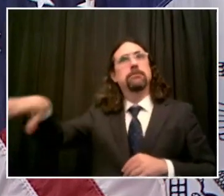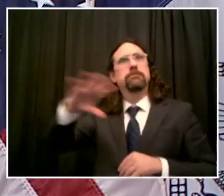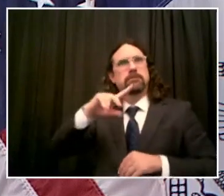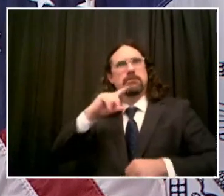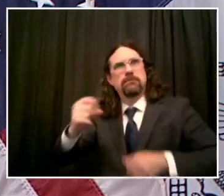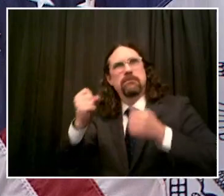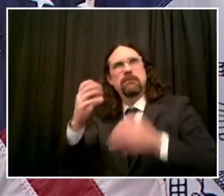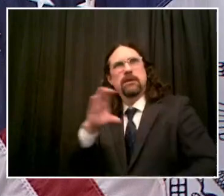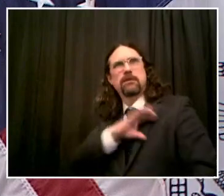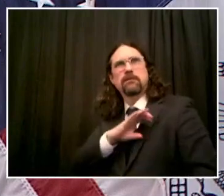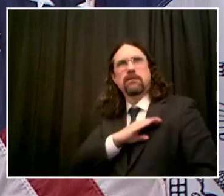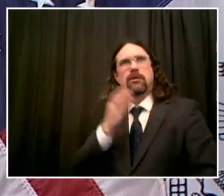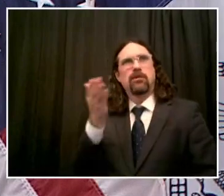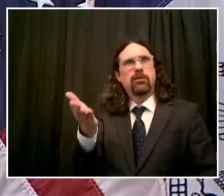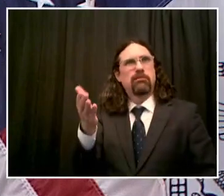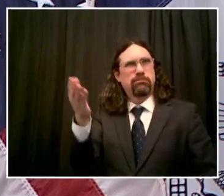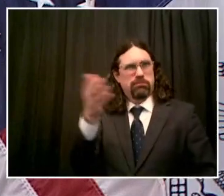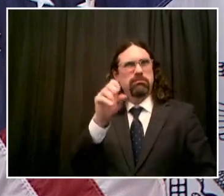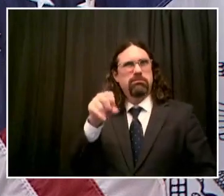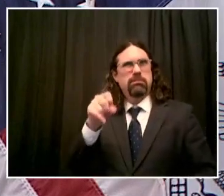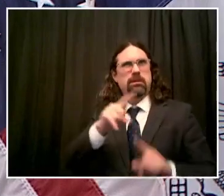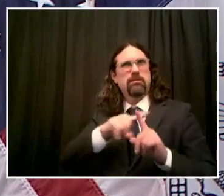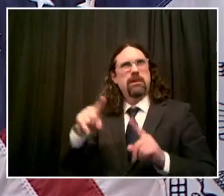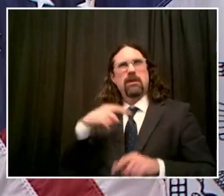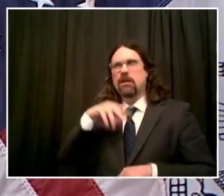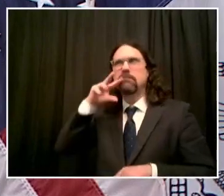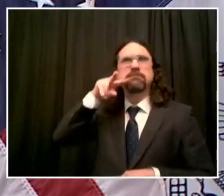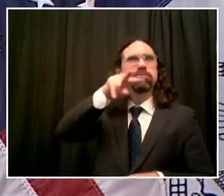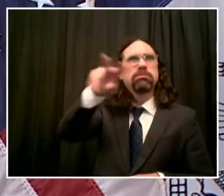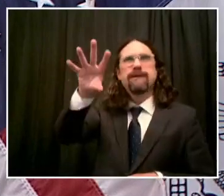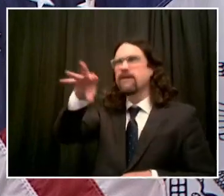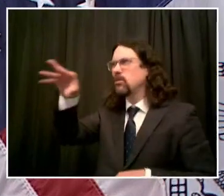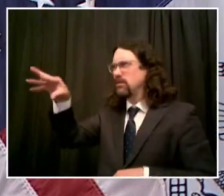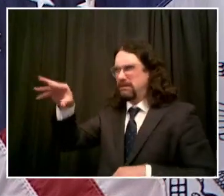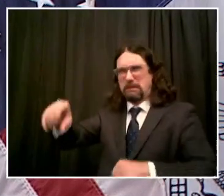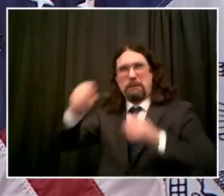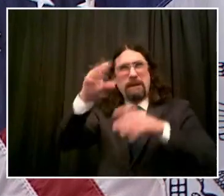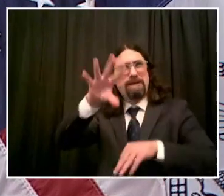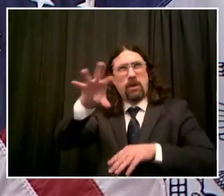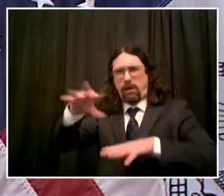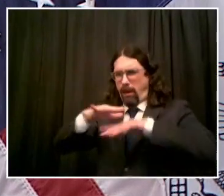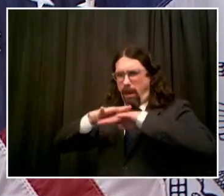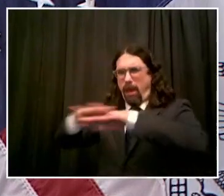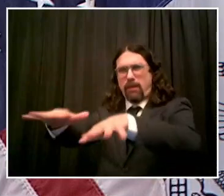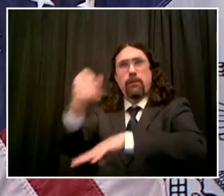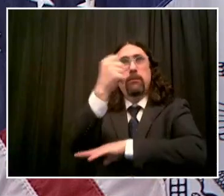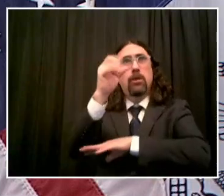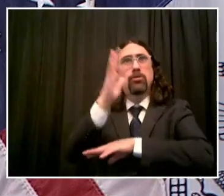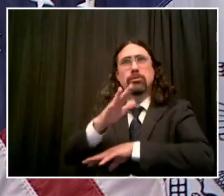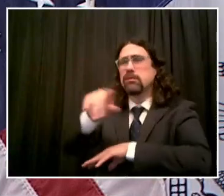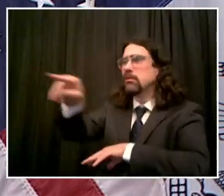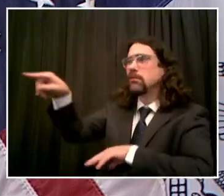GOING IN AND OUT OF STORES WITH PEOPLE WITHOUT NOT MUCH LEASE PRESENCE. THIRDLY I KNOW THERE'S A CALL